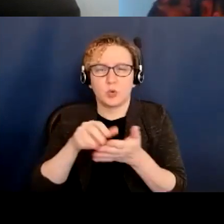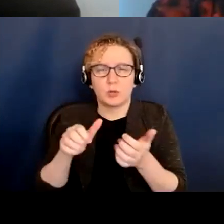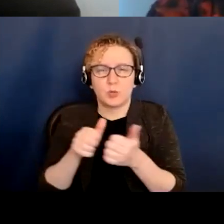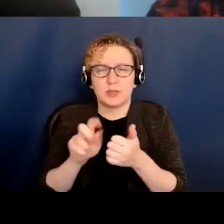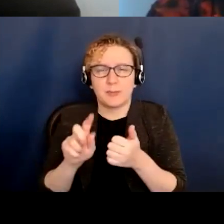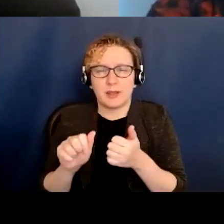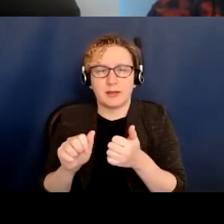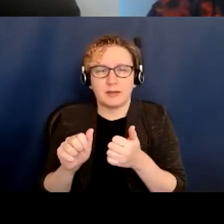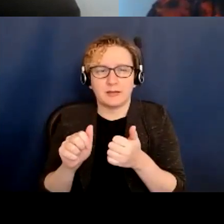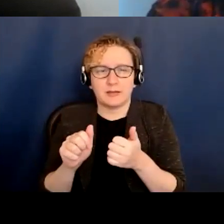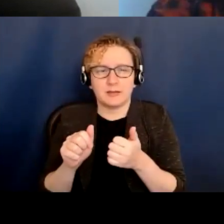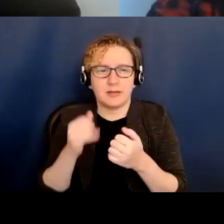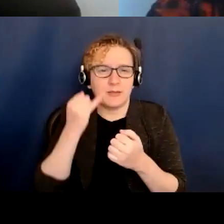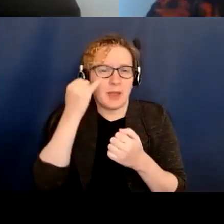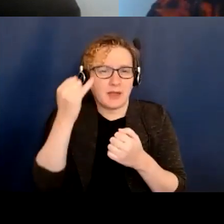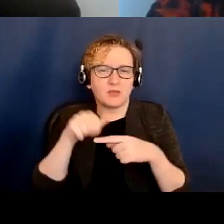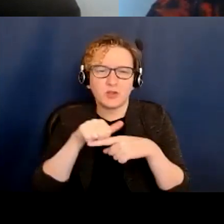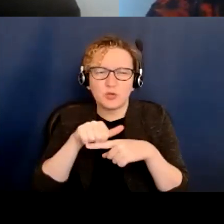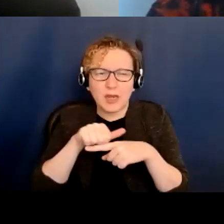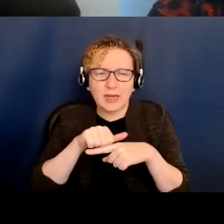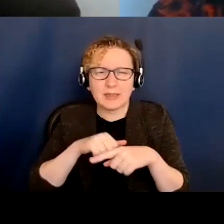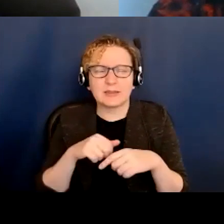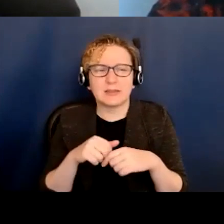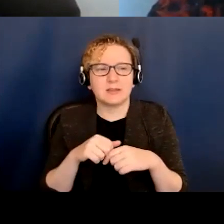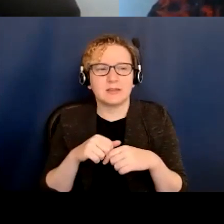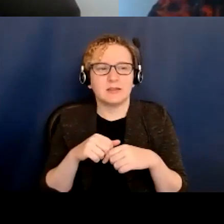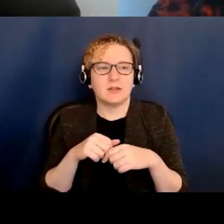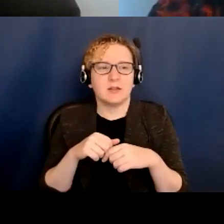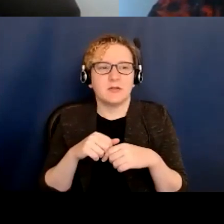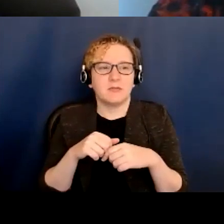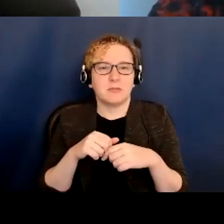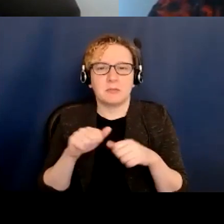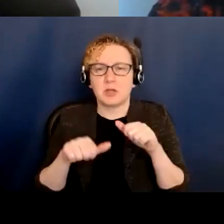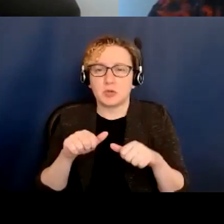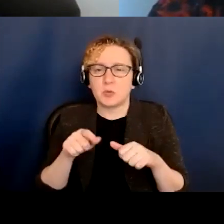Imagine trainings or I am not sure.